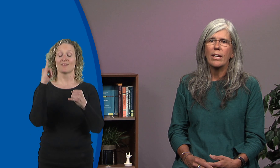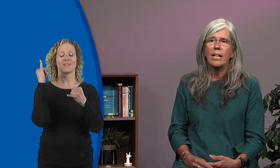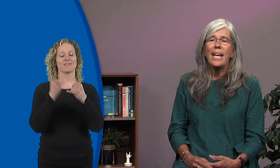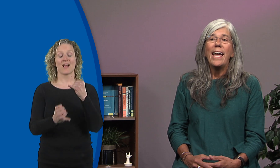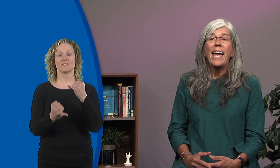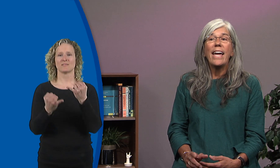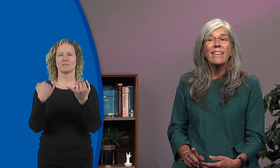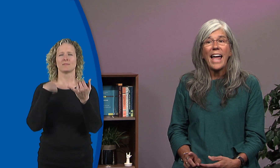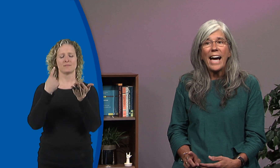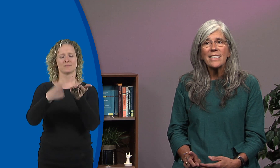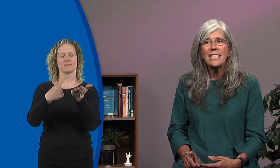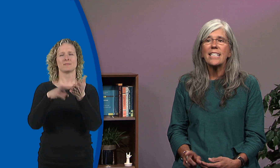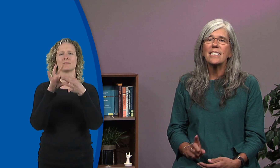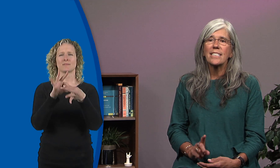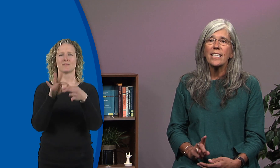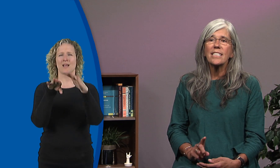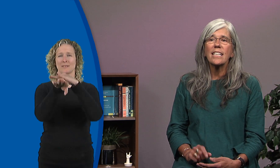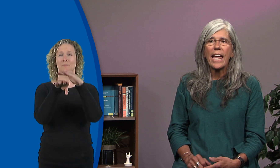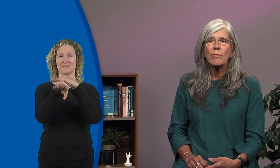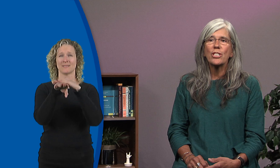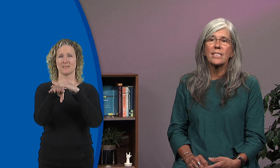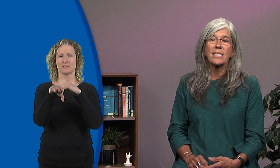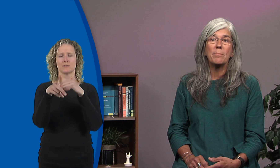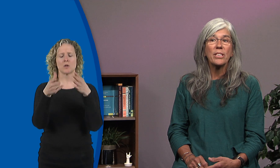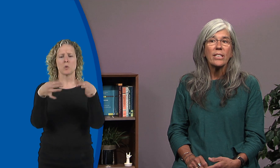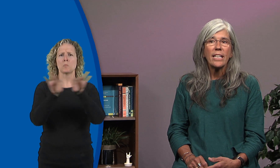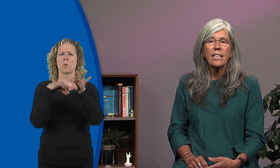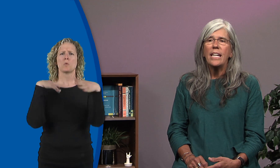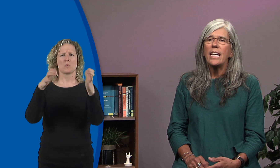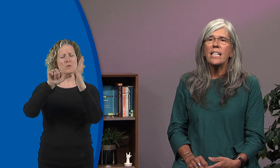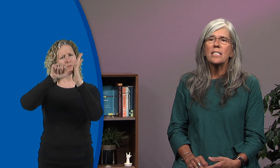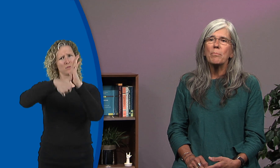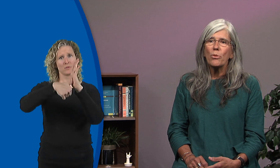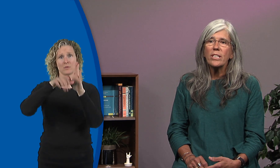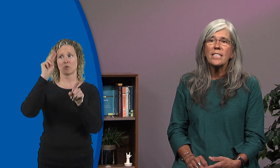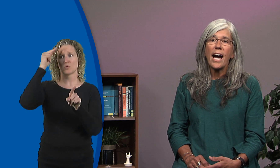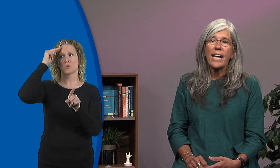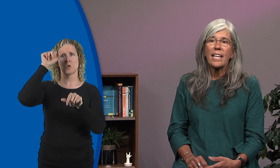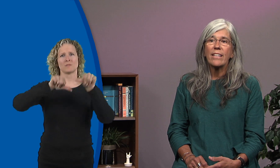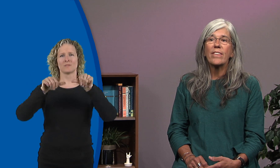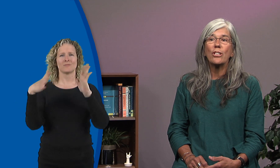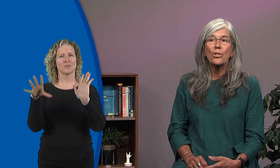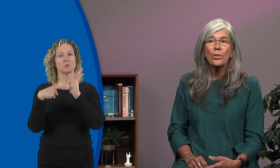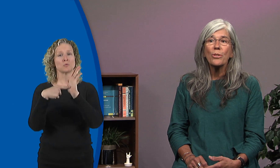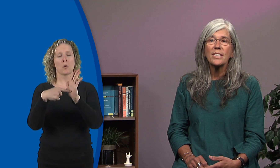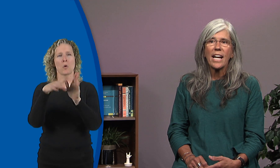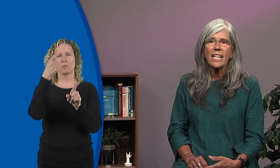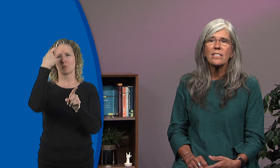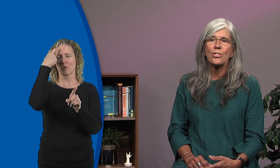And last, in discussing language accessibility, it is important to highlight that neuroscience shows